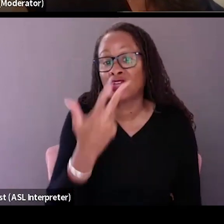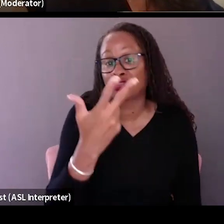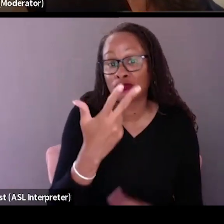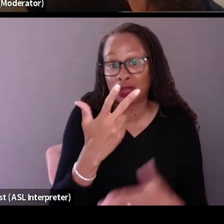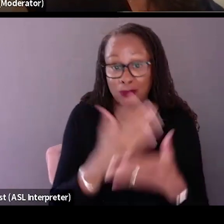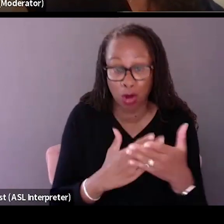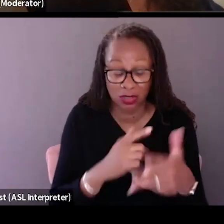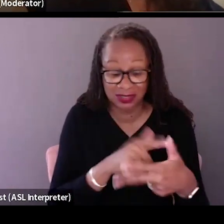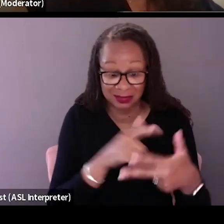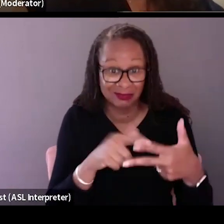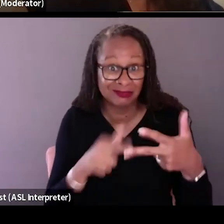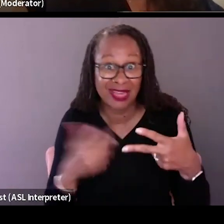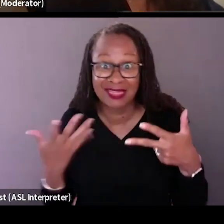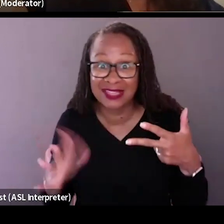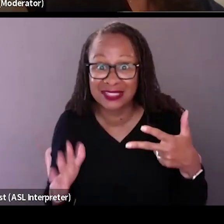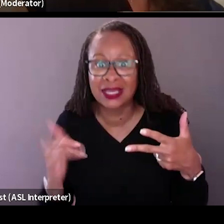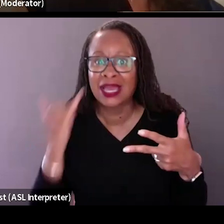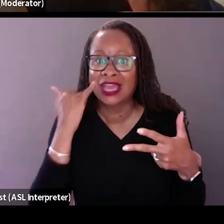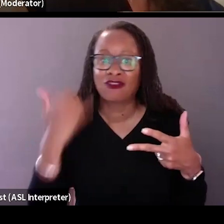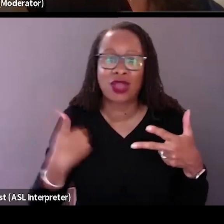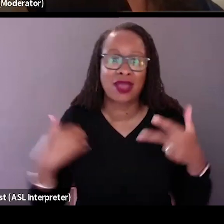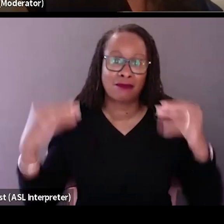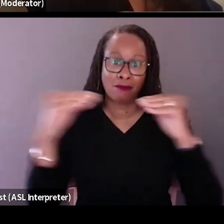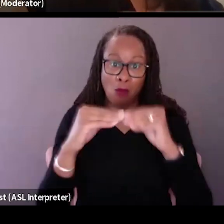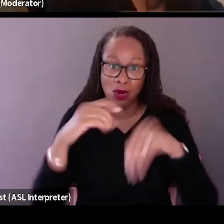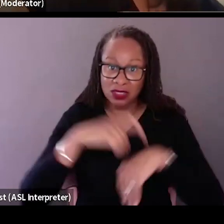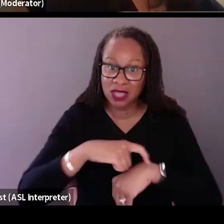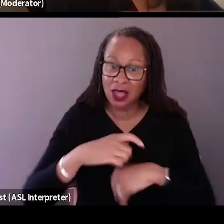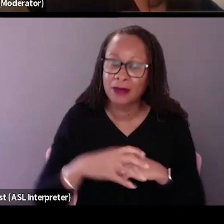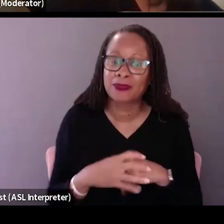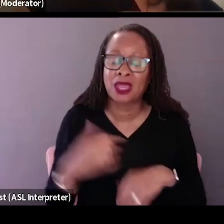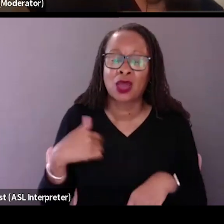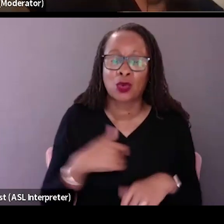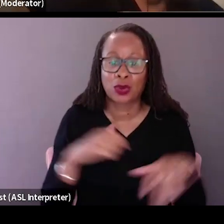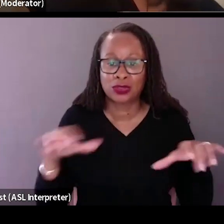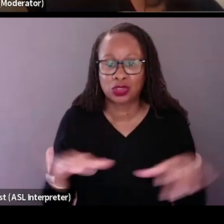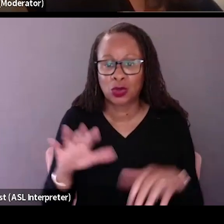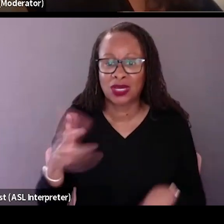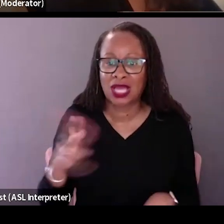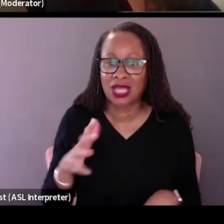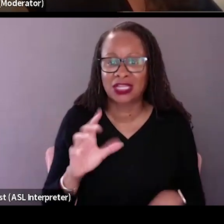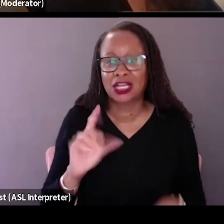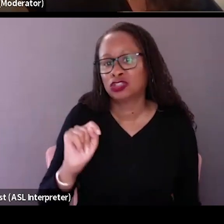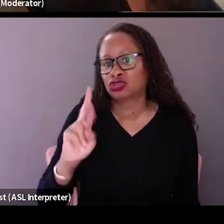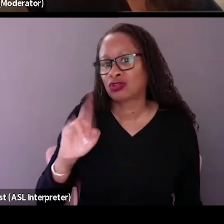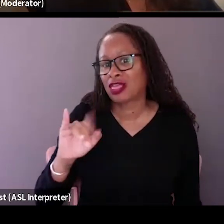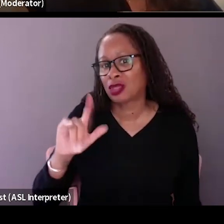If we had a longer time, you know, if we were doing like, kind of like a trilogy like "Lord of the Rings" here,